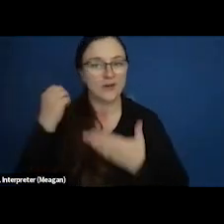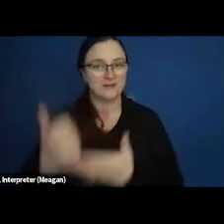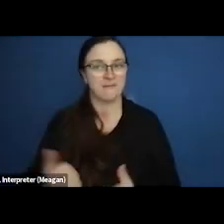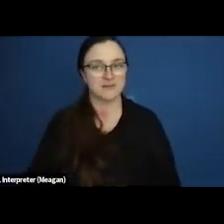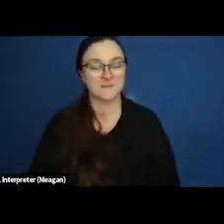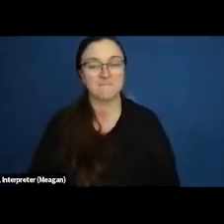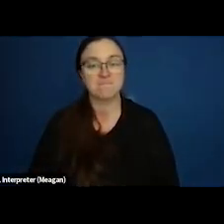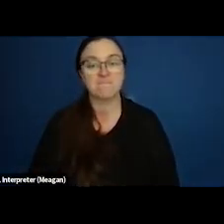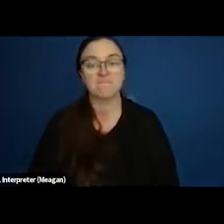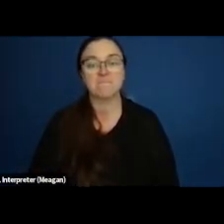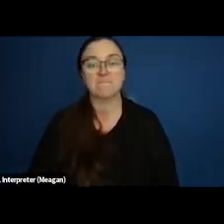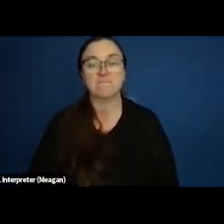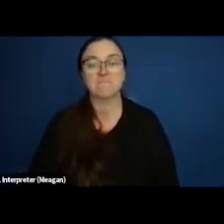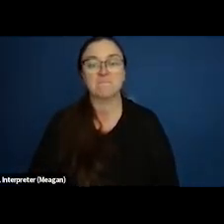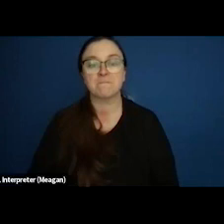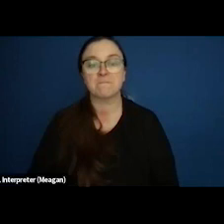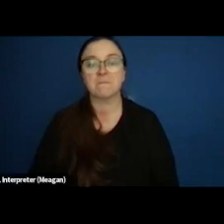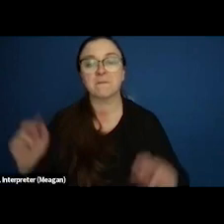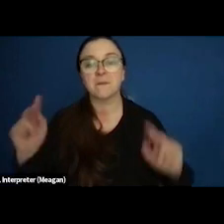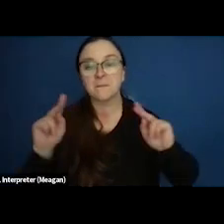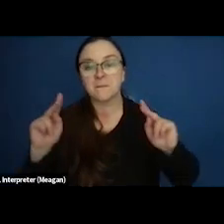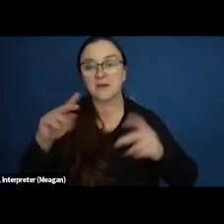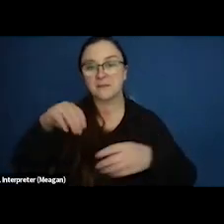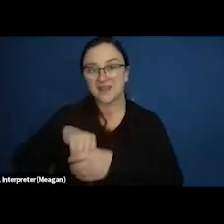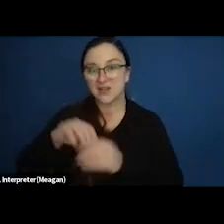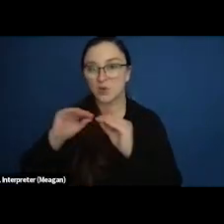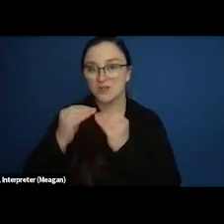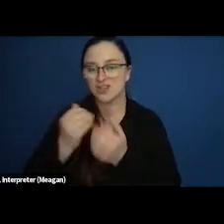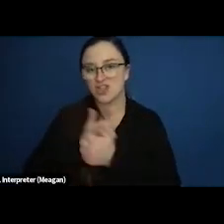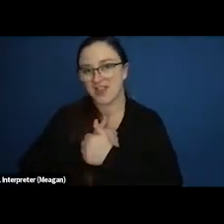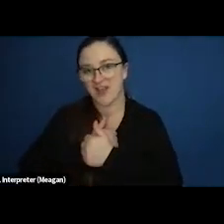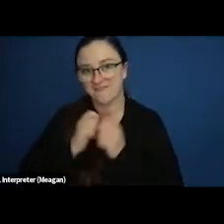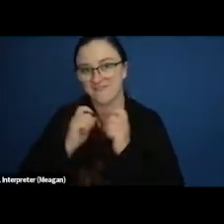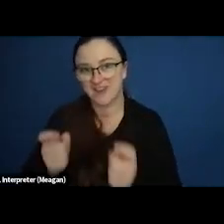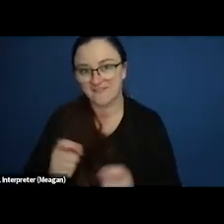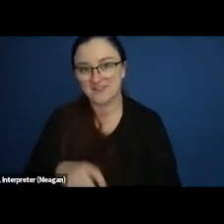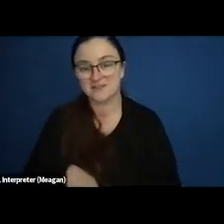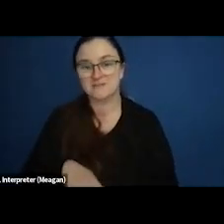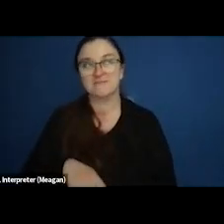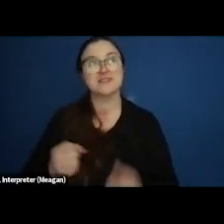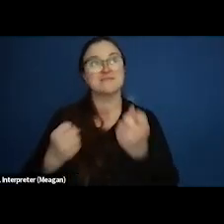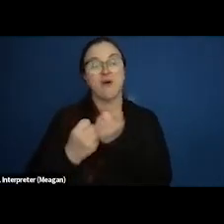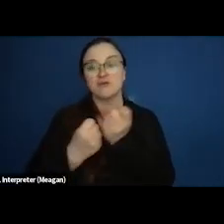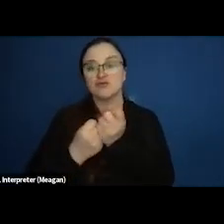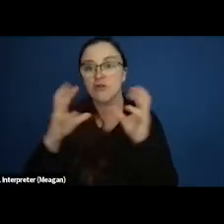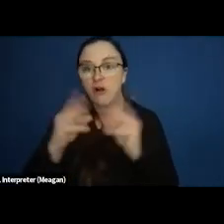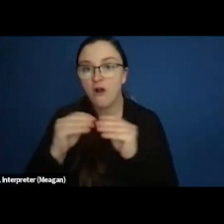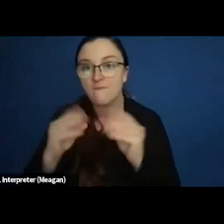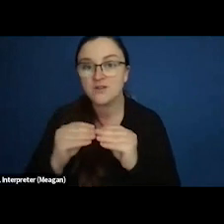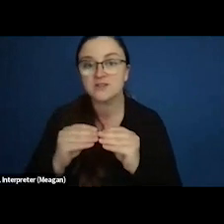People, groups, and organizations love gifts. Sponsoring conferences and information sessions